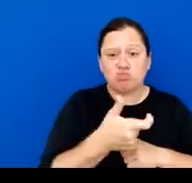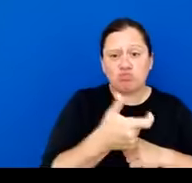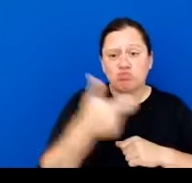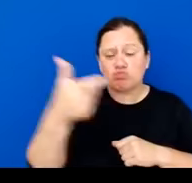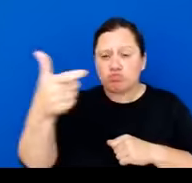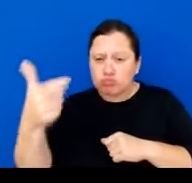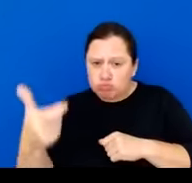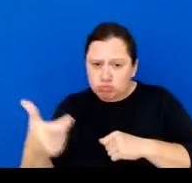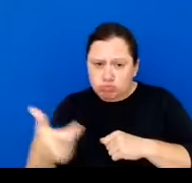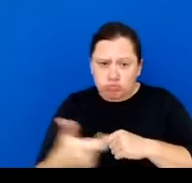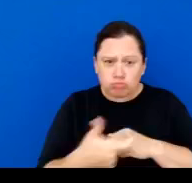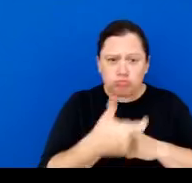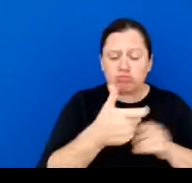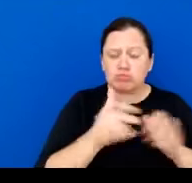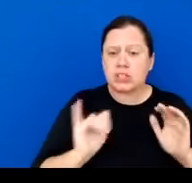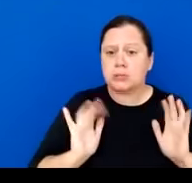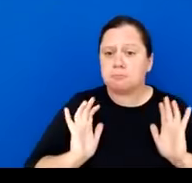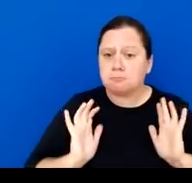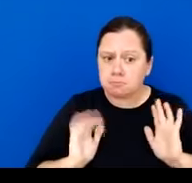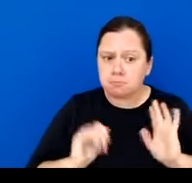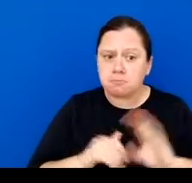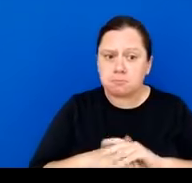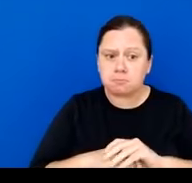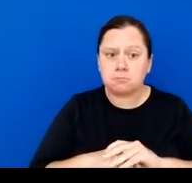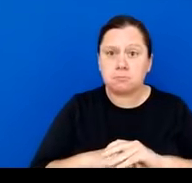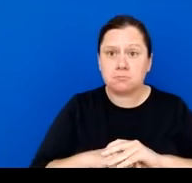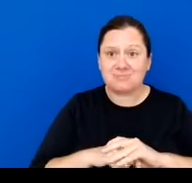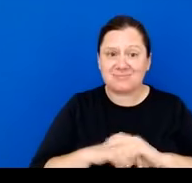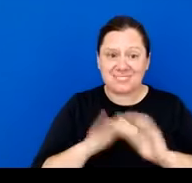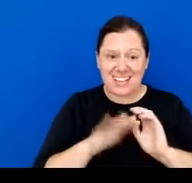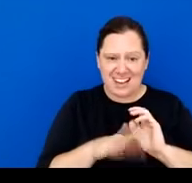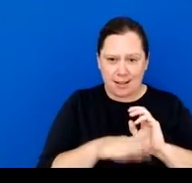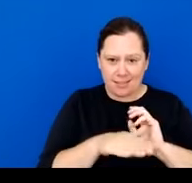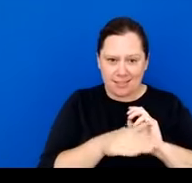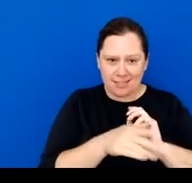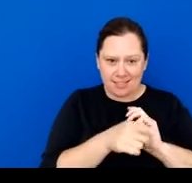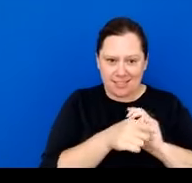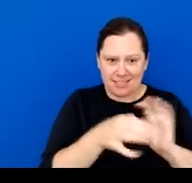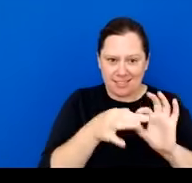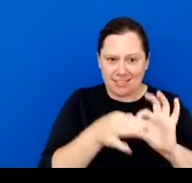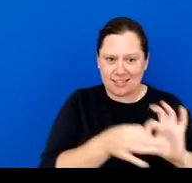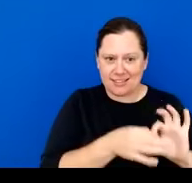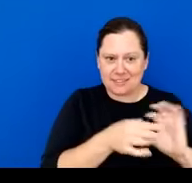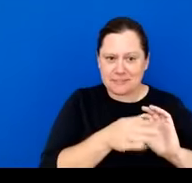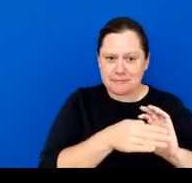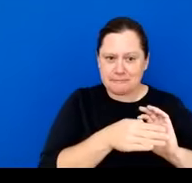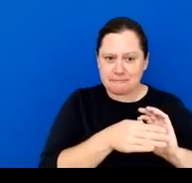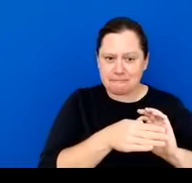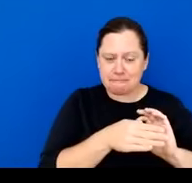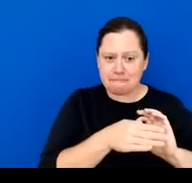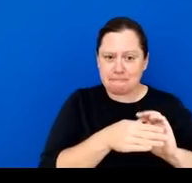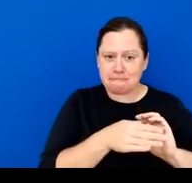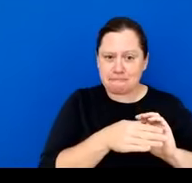tie in uh this little spot here so this is the Beachie Creek's or southwest incident management team two's down here